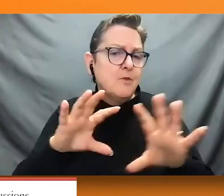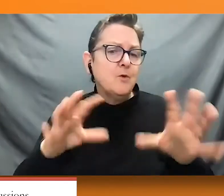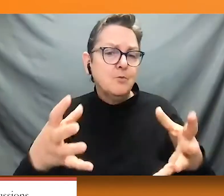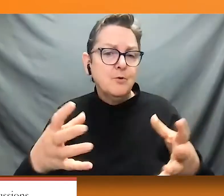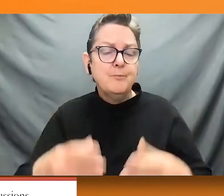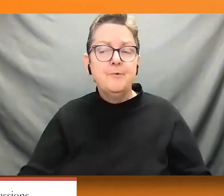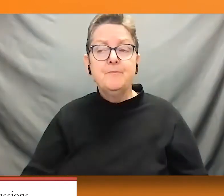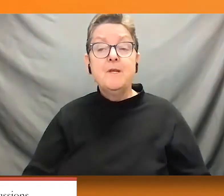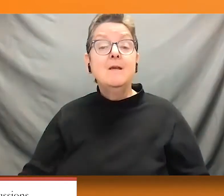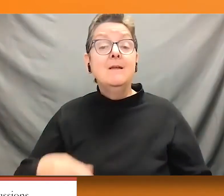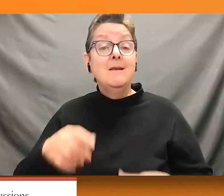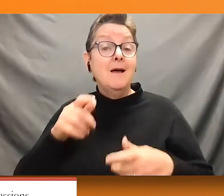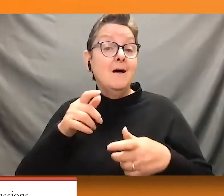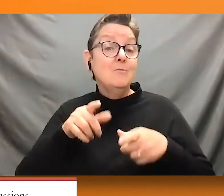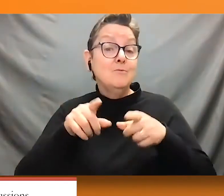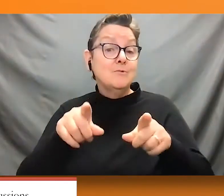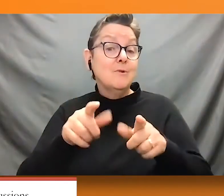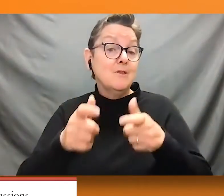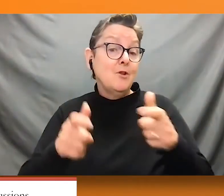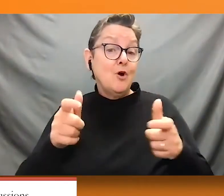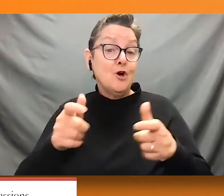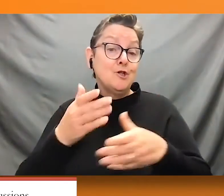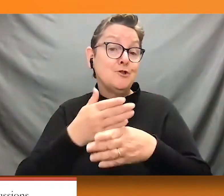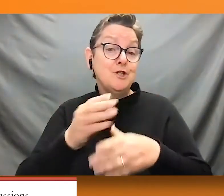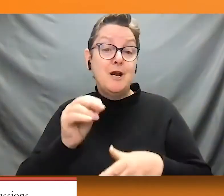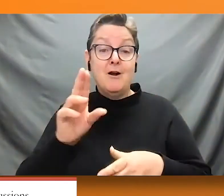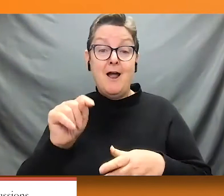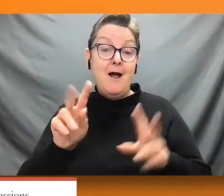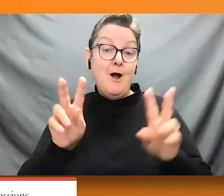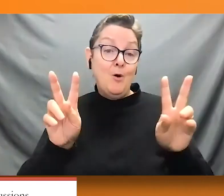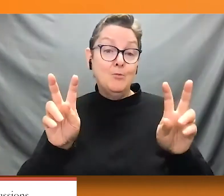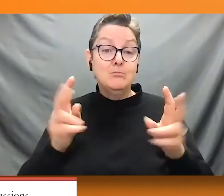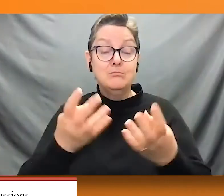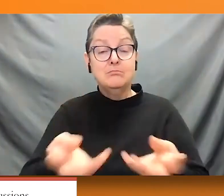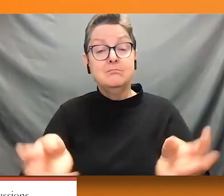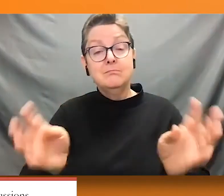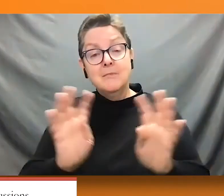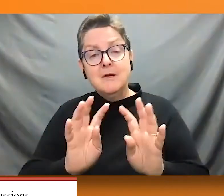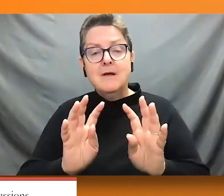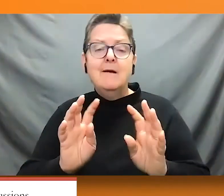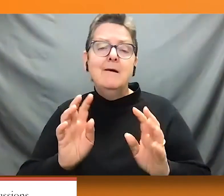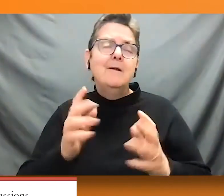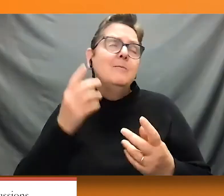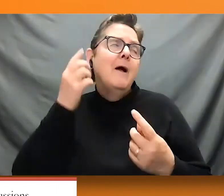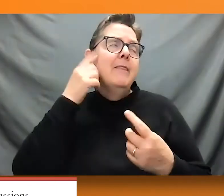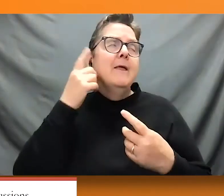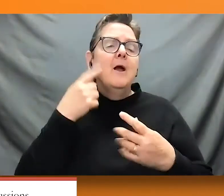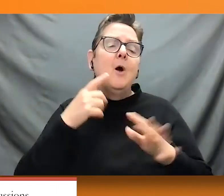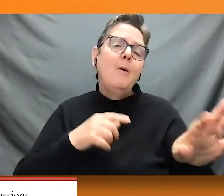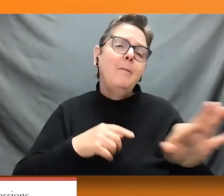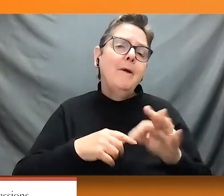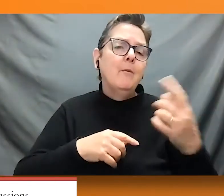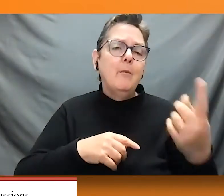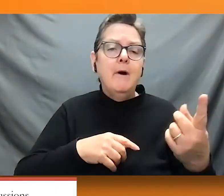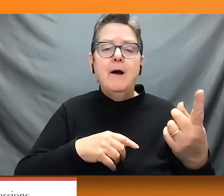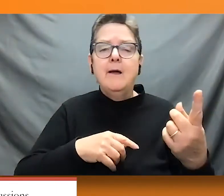Now, one of the things that you can do with sharing out is you can, you know, we always think, "Oh, we just pick one or two students.